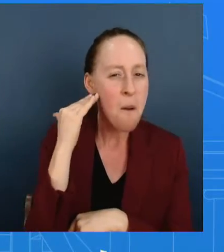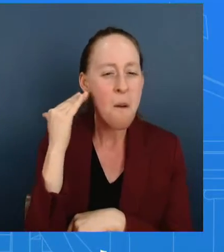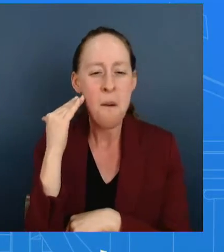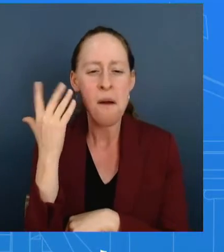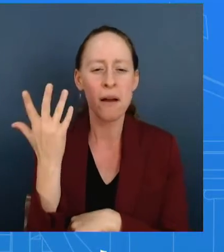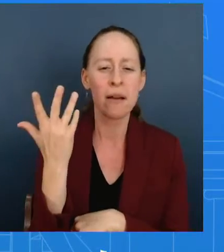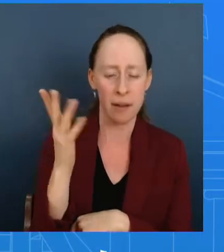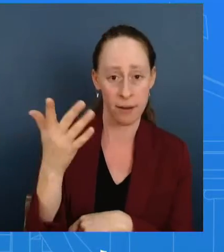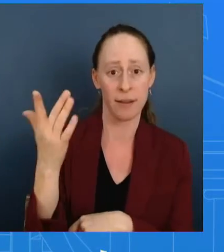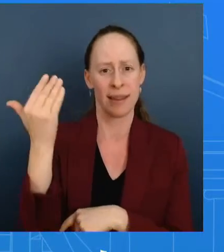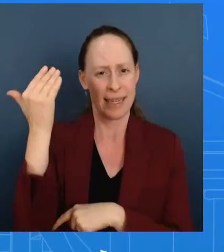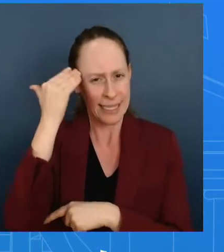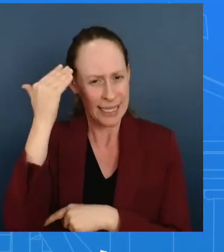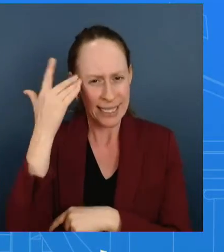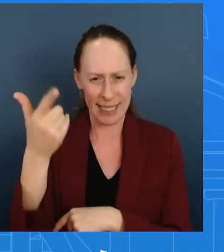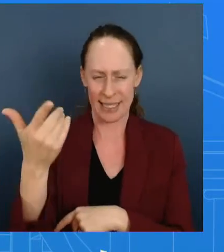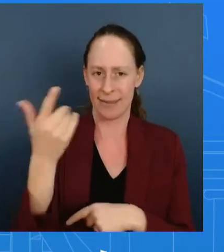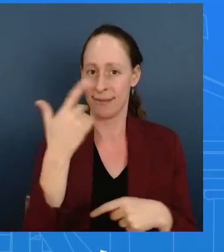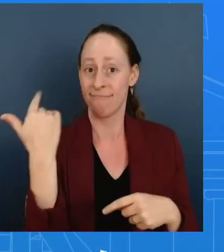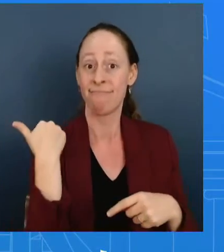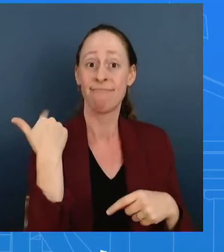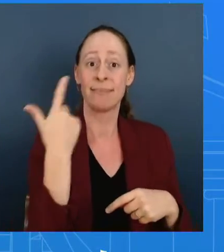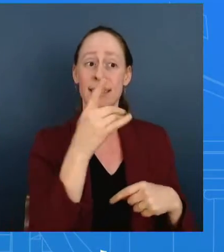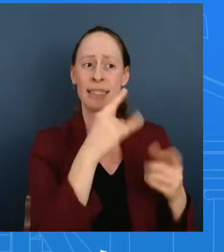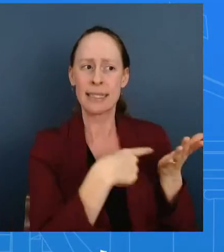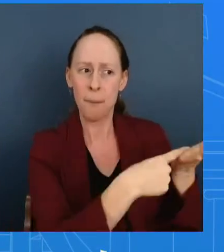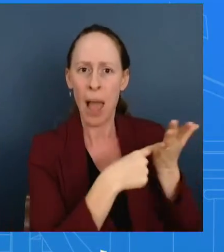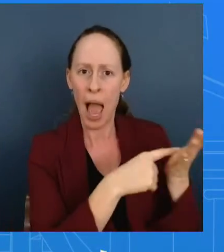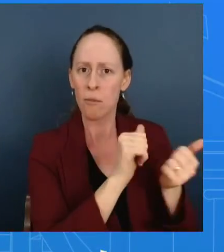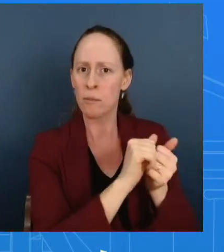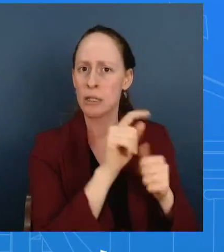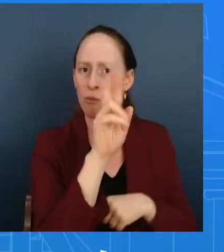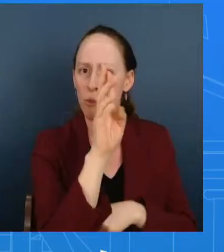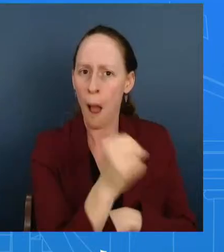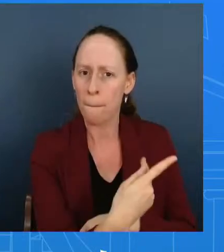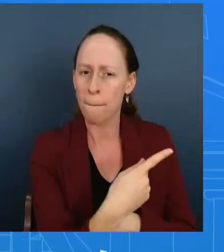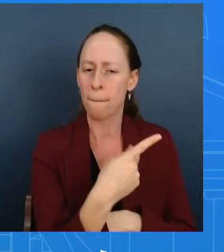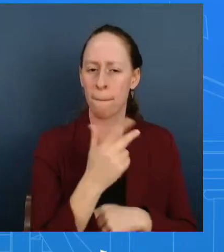does the president feel the -- how does he plan to reassure American allies in NATO